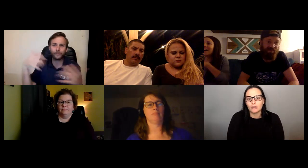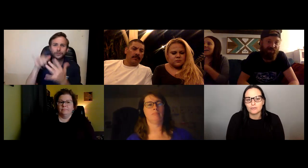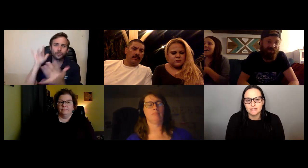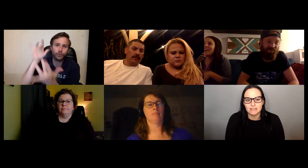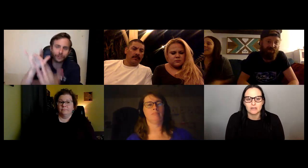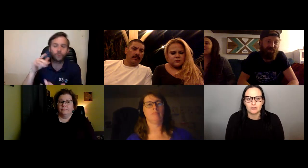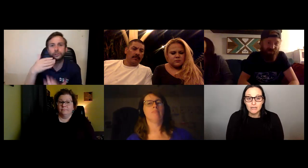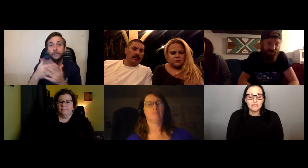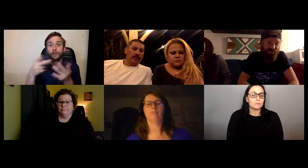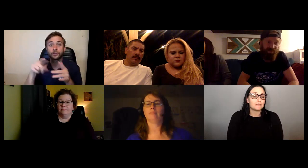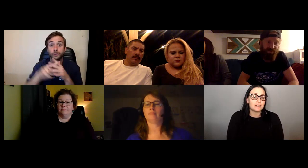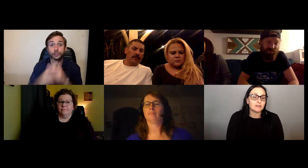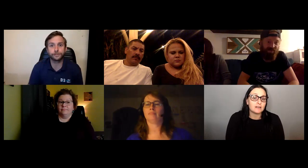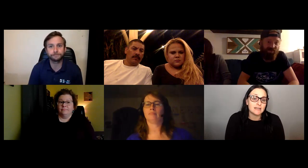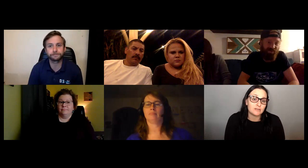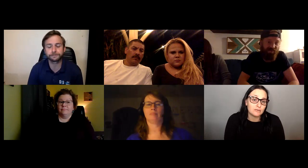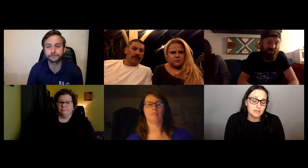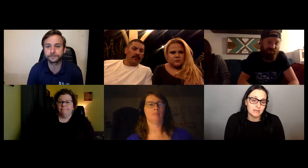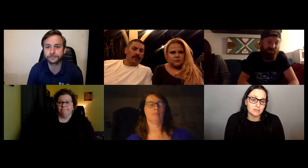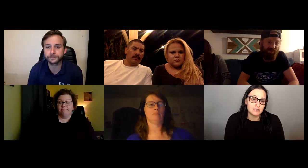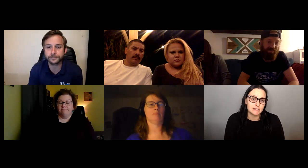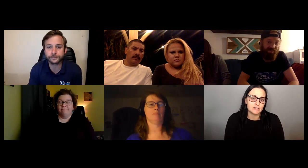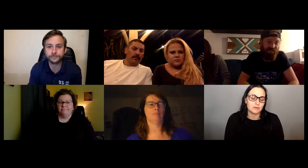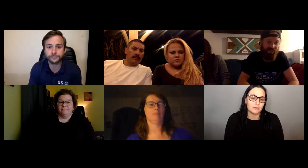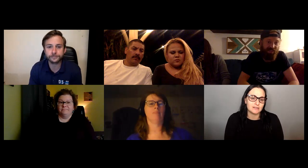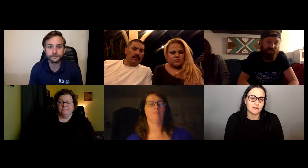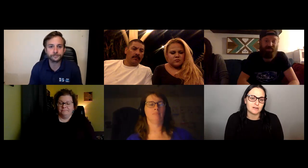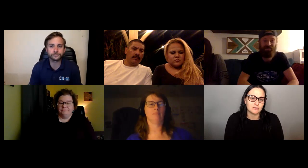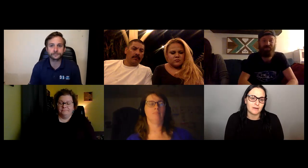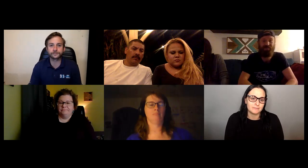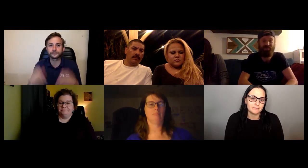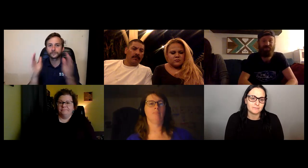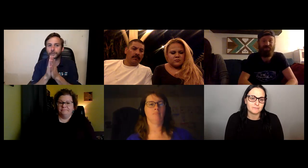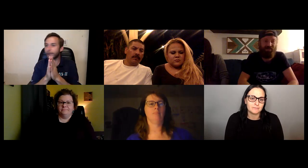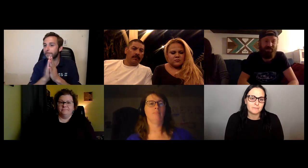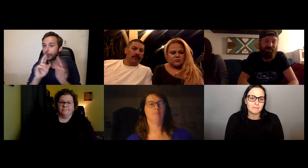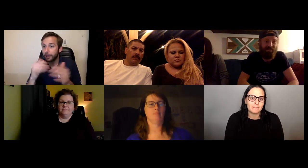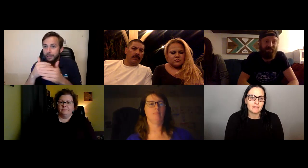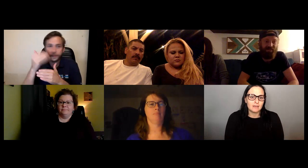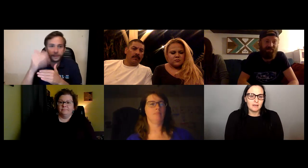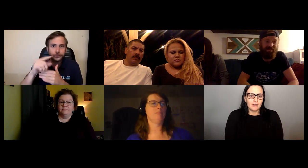over the state so don't be afraid to contact those agencies it's a good way to start as